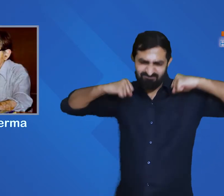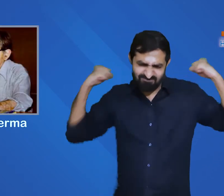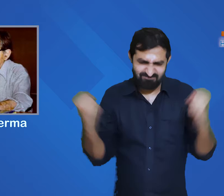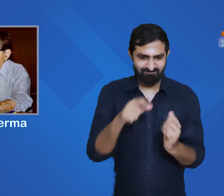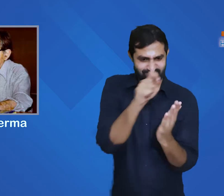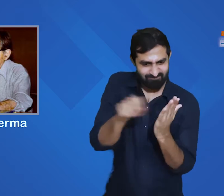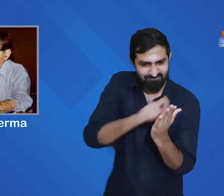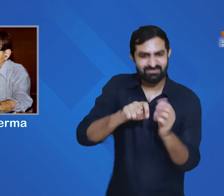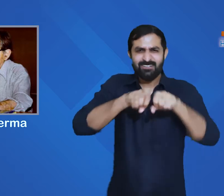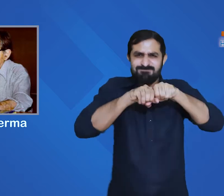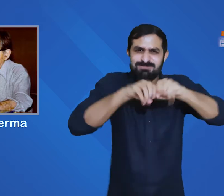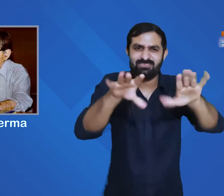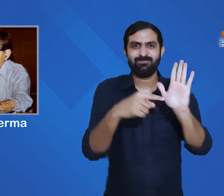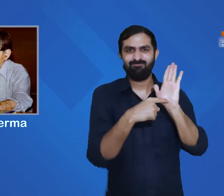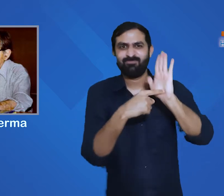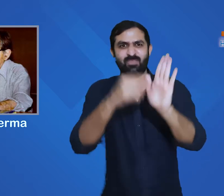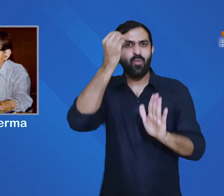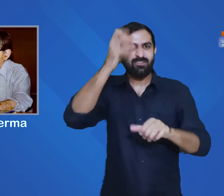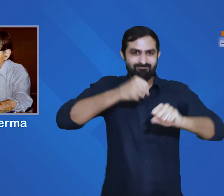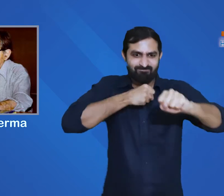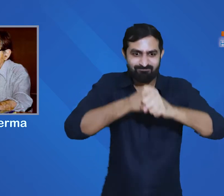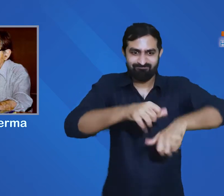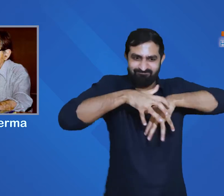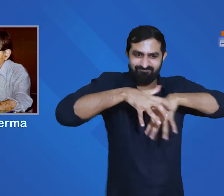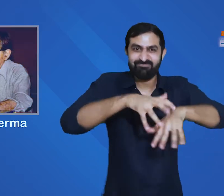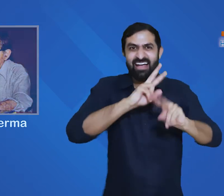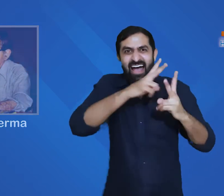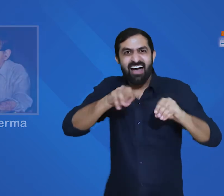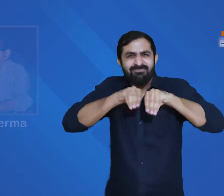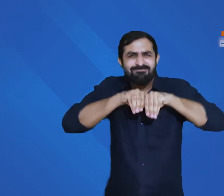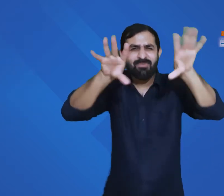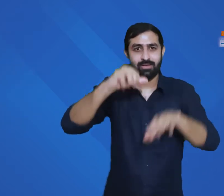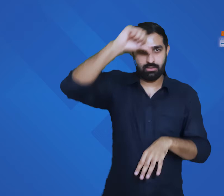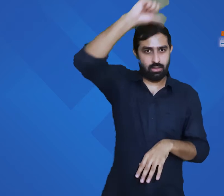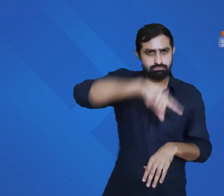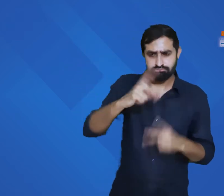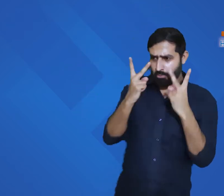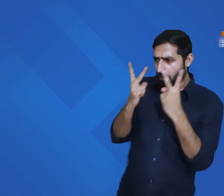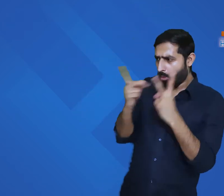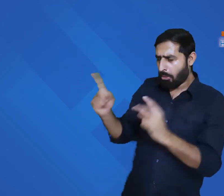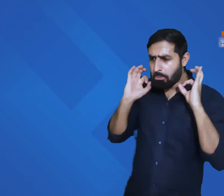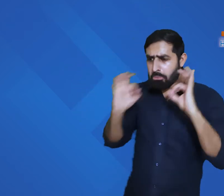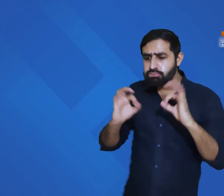Nirmal Verma was recognised for his brilliant work in Indian literature. He won many awards